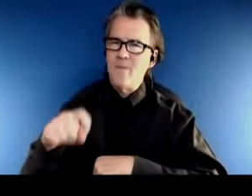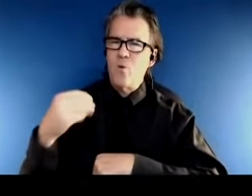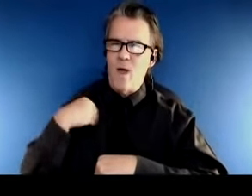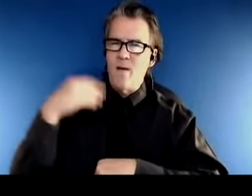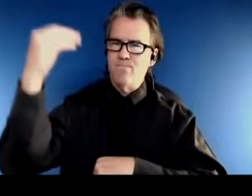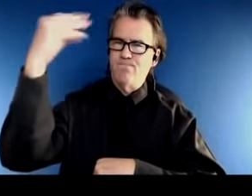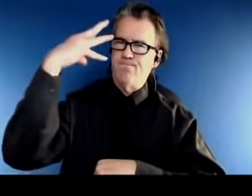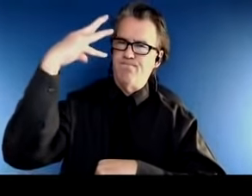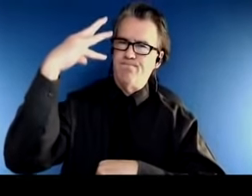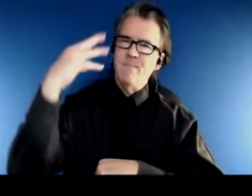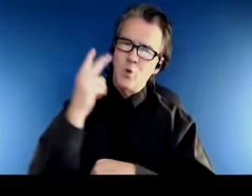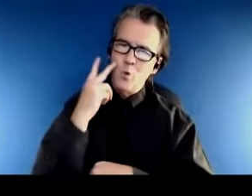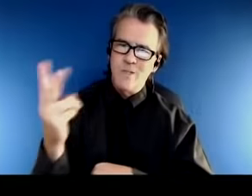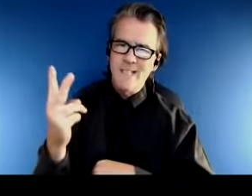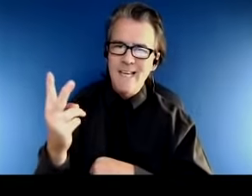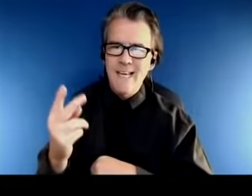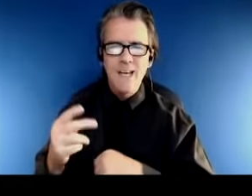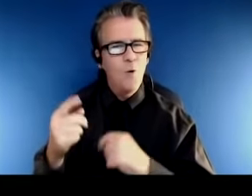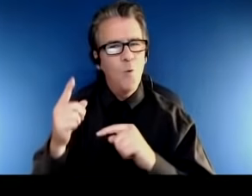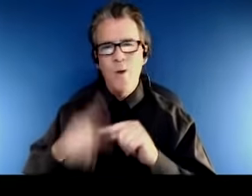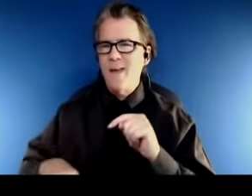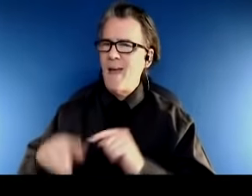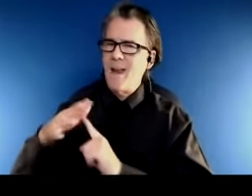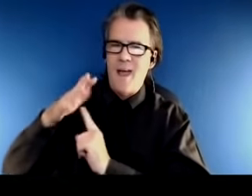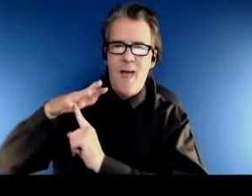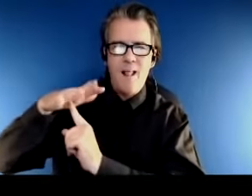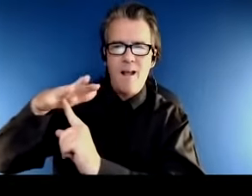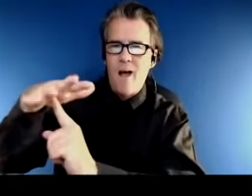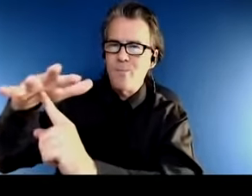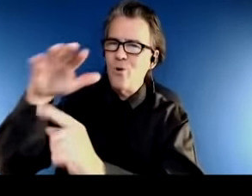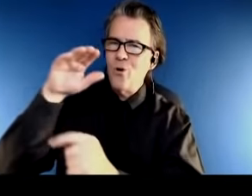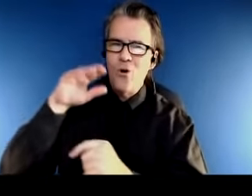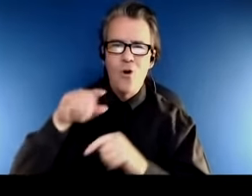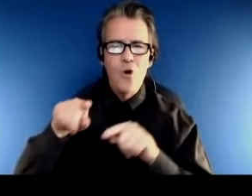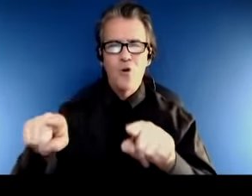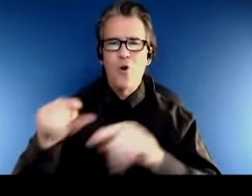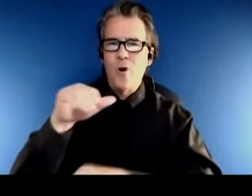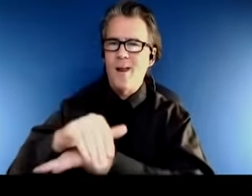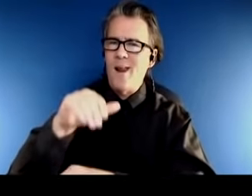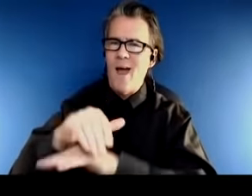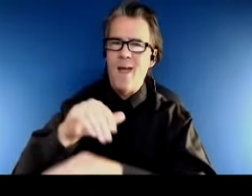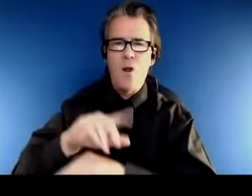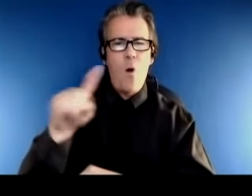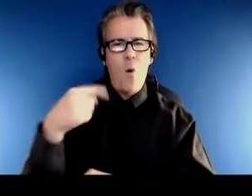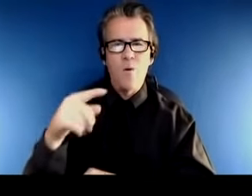and talk about how we support our customers if restoration is delayed due to a fluid situation or, as you said, we find damages.